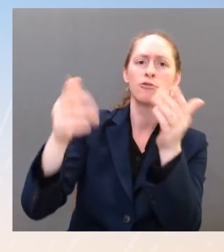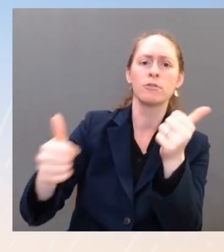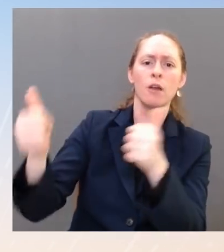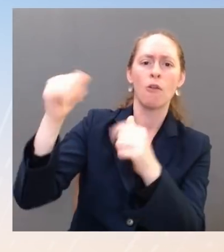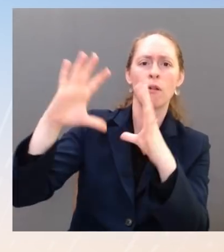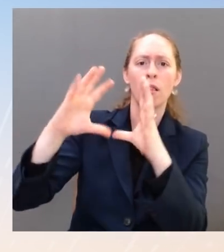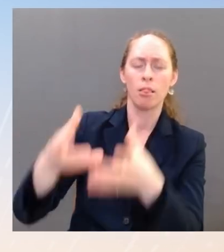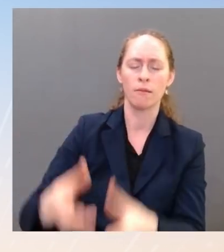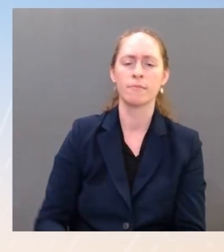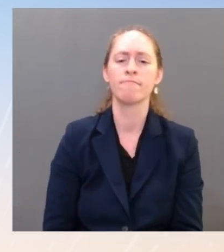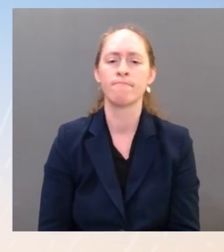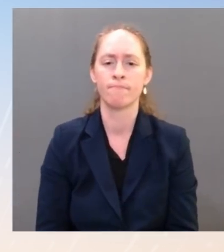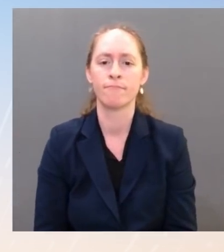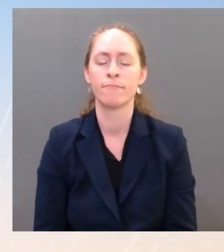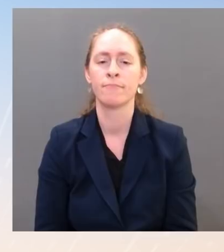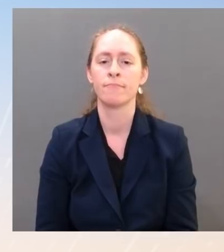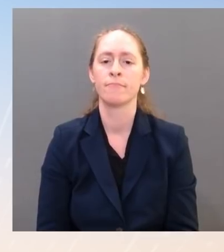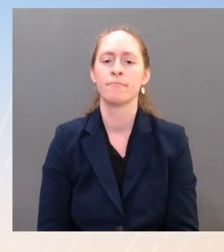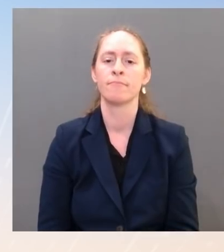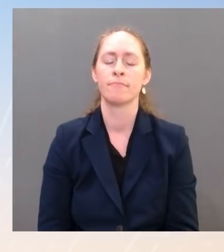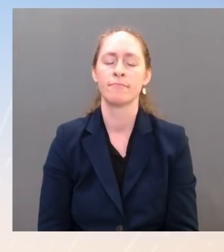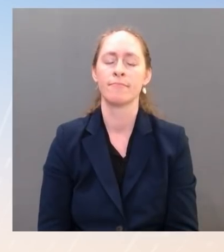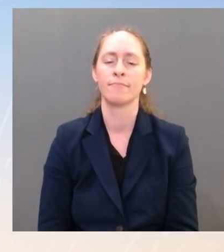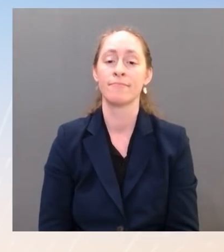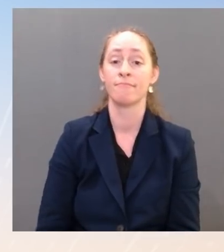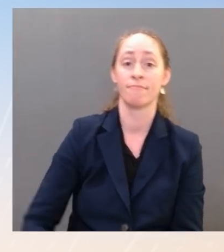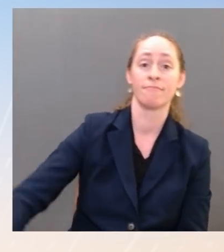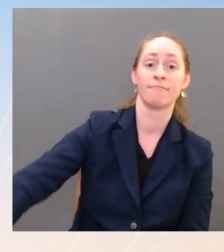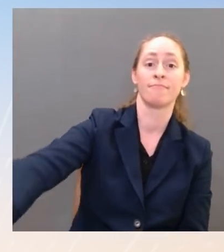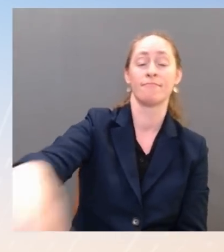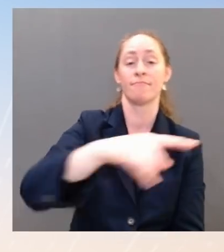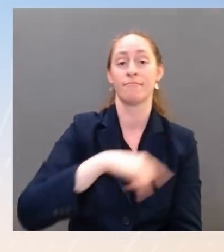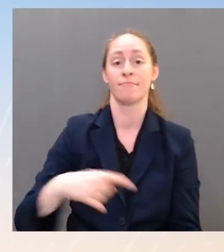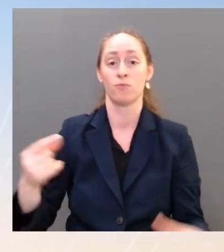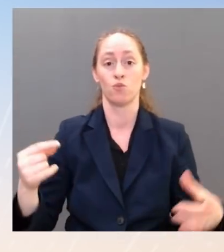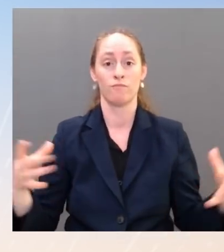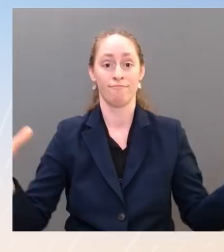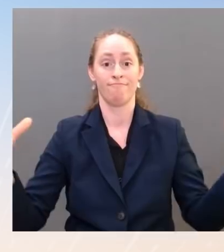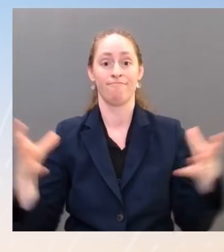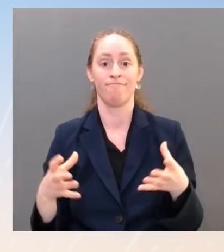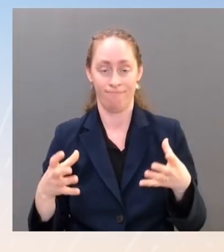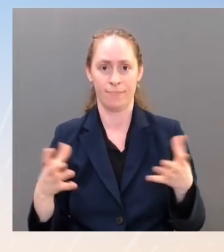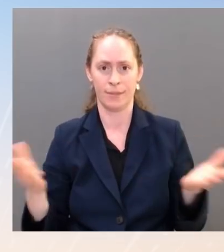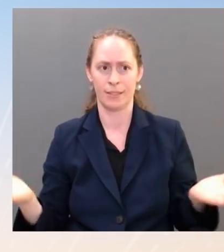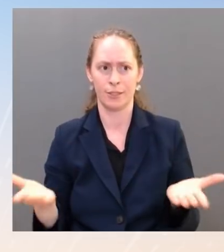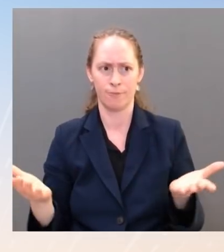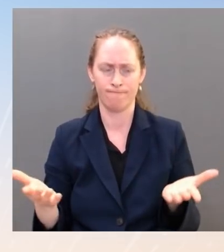and the president was at that meeting to make sure that they, without getting in the way of their independence,